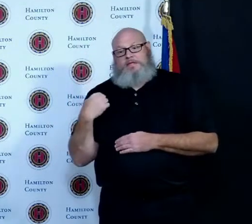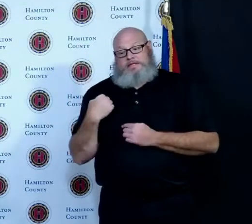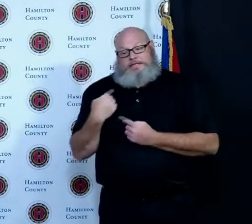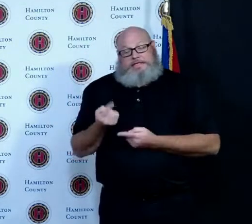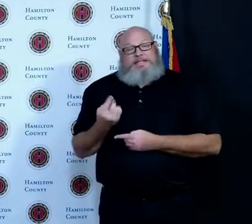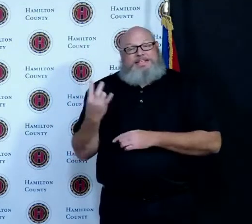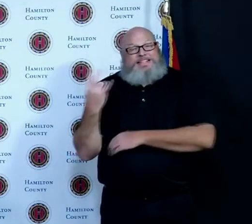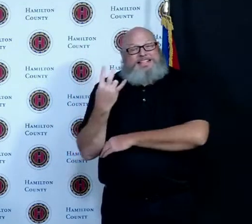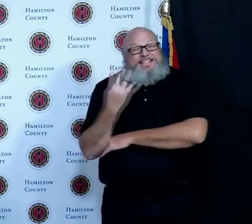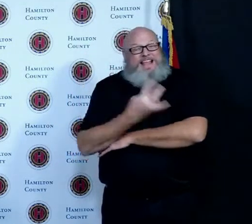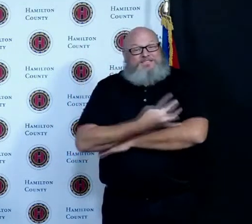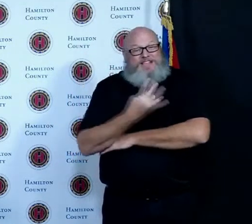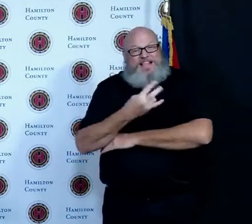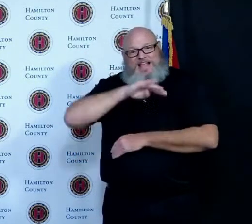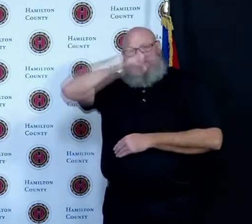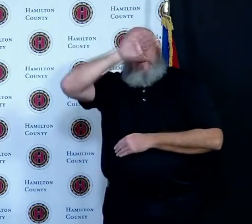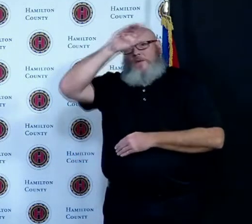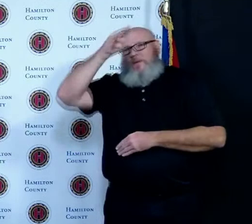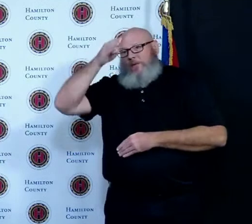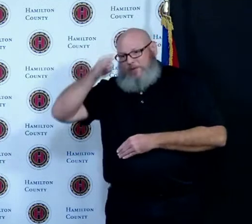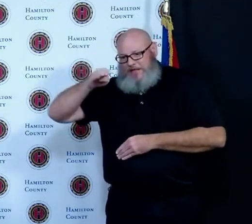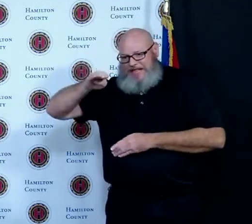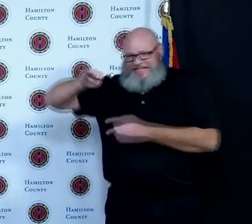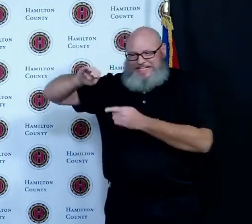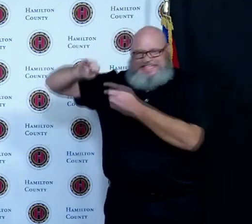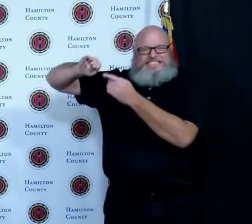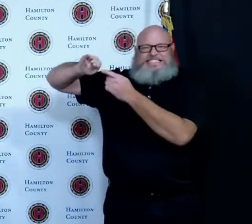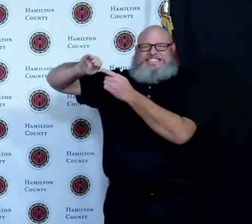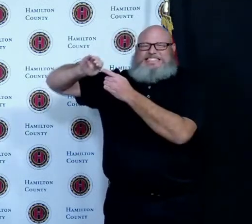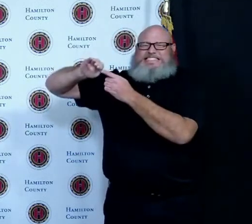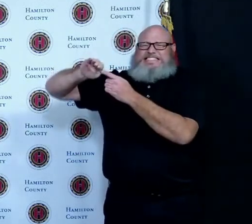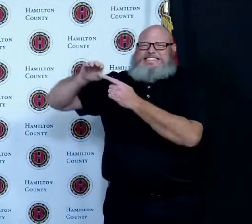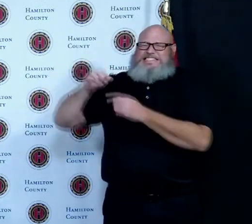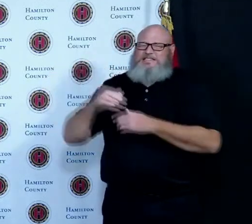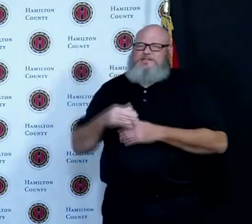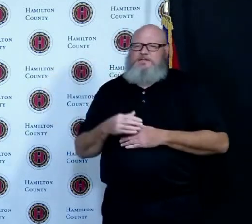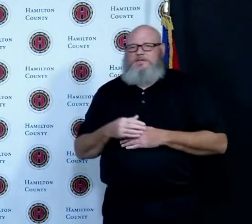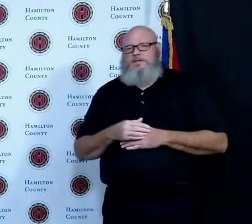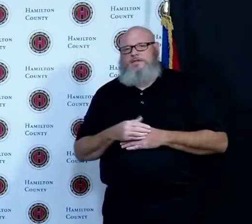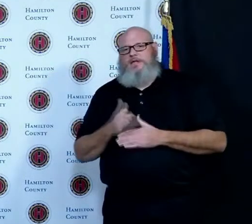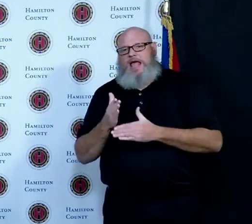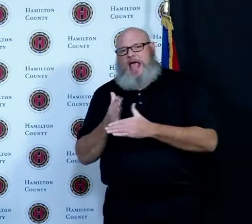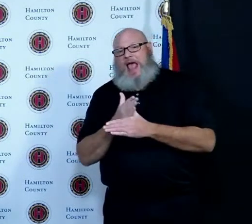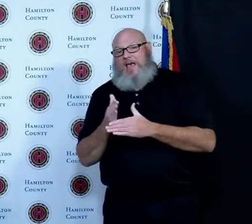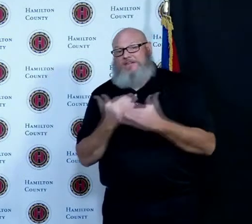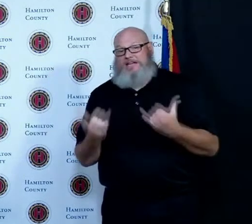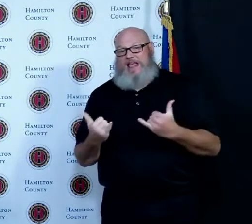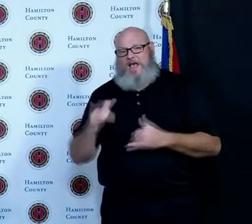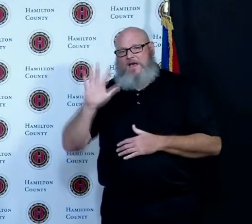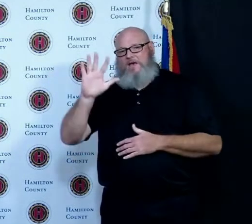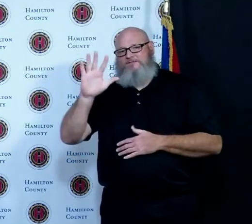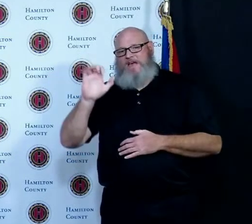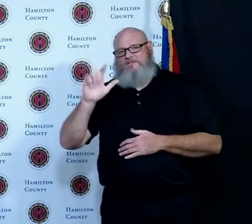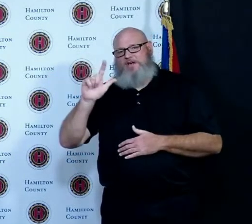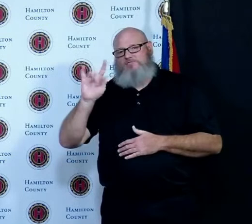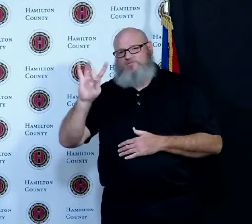days our average was 528 cases per day which when compared to last week we were at 380 cases per day